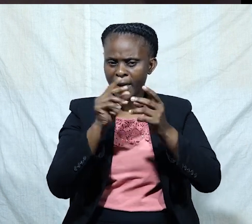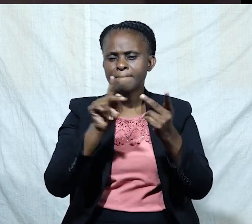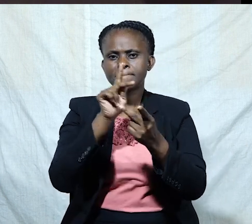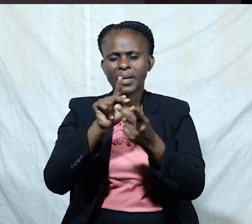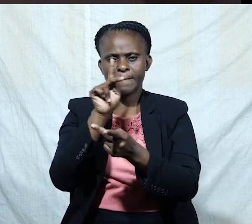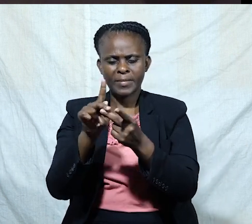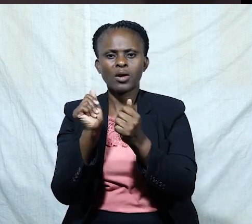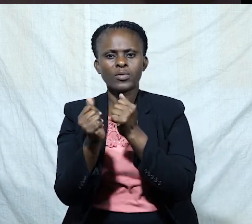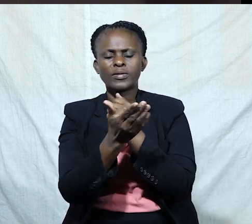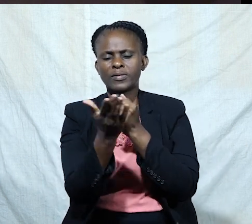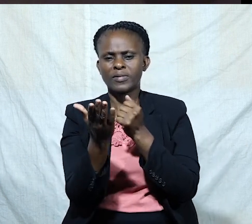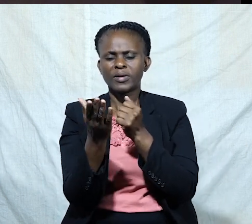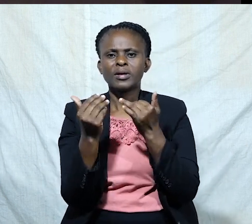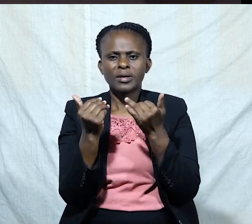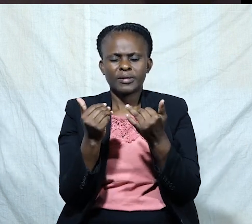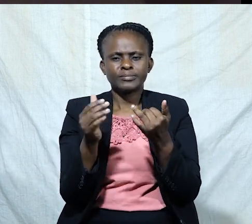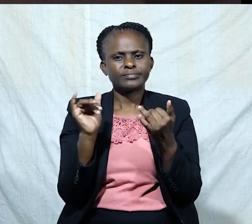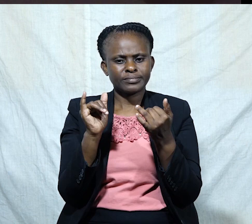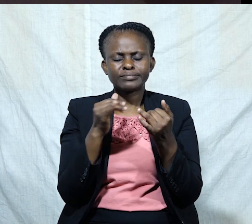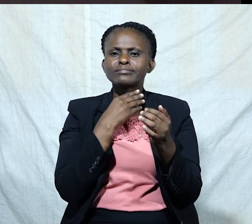So it was an interesting problem,